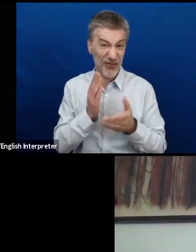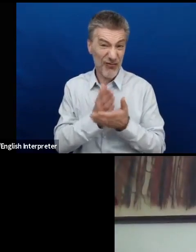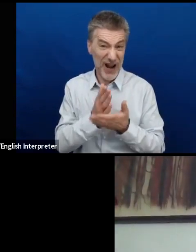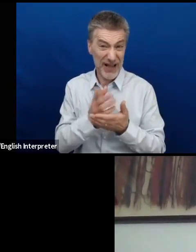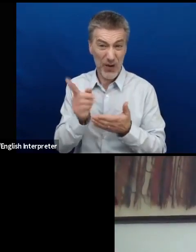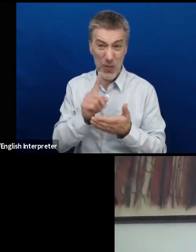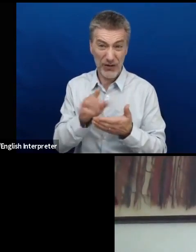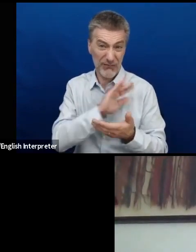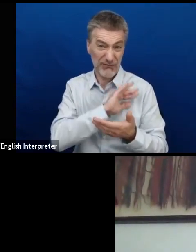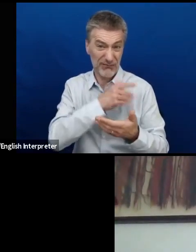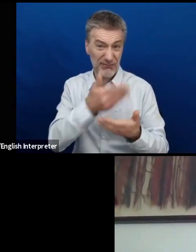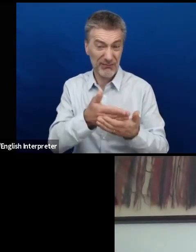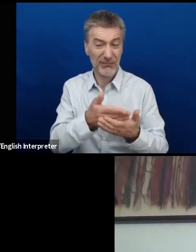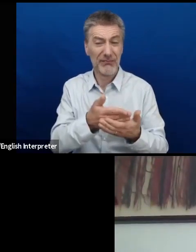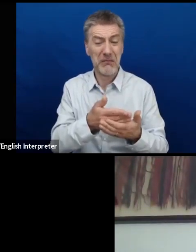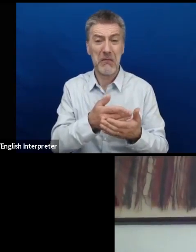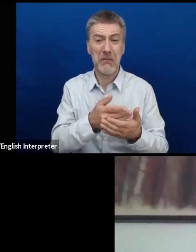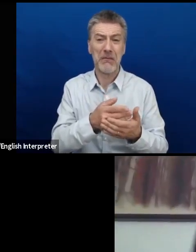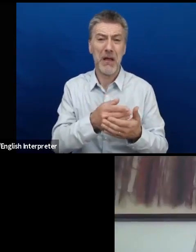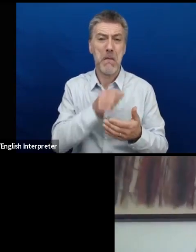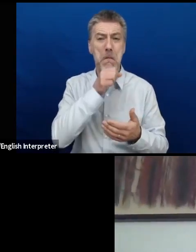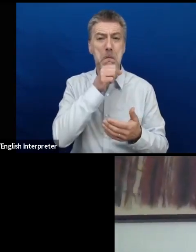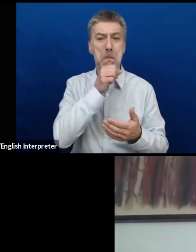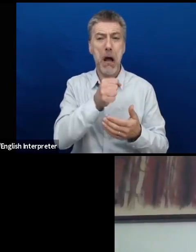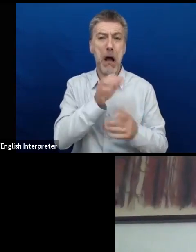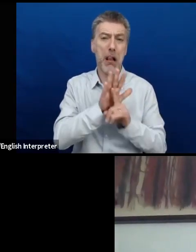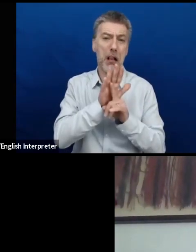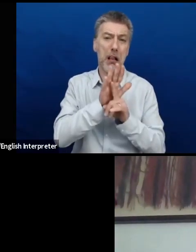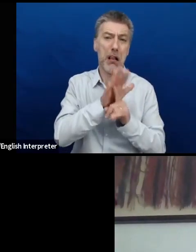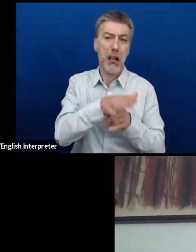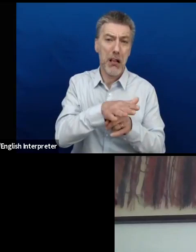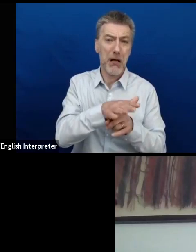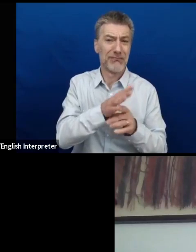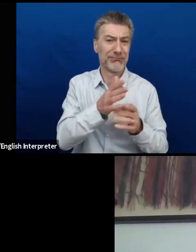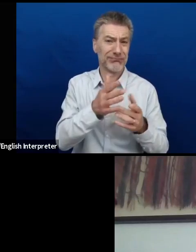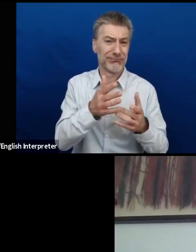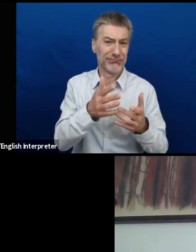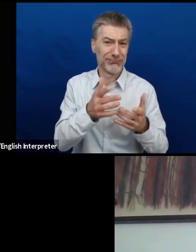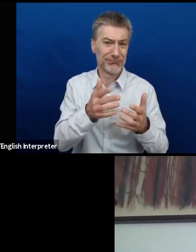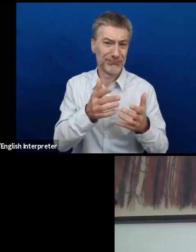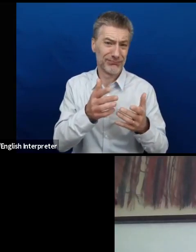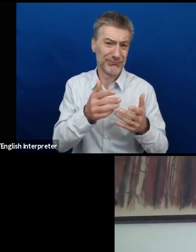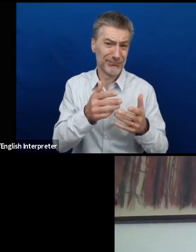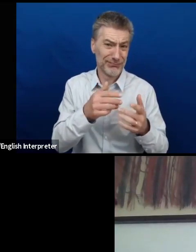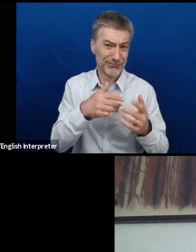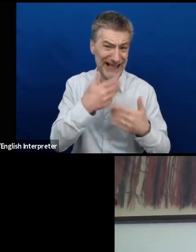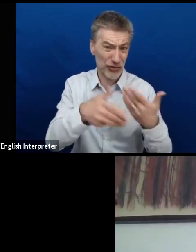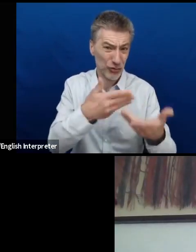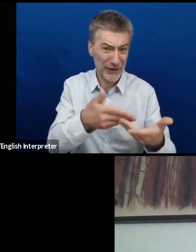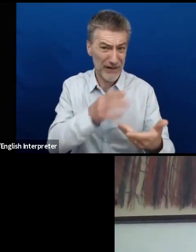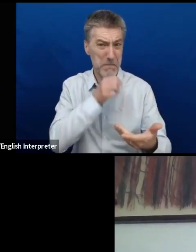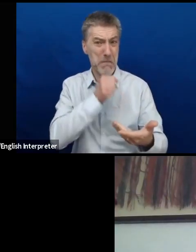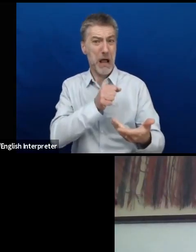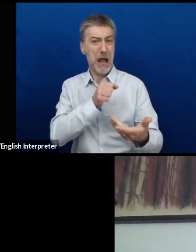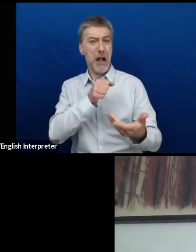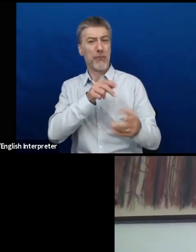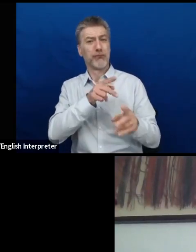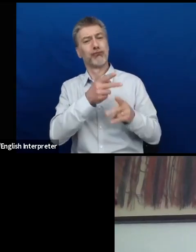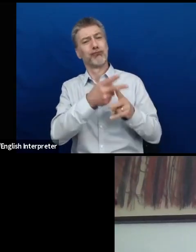and interested in thinking about the way concepts and categories have been developed and the way